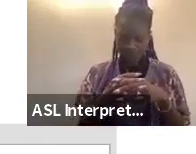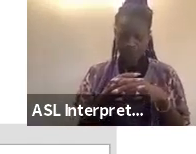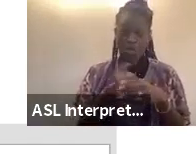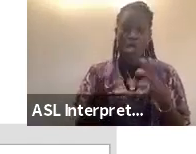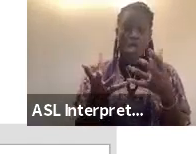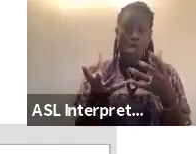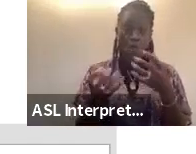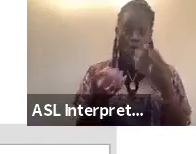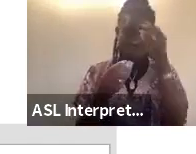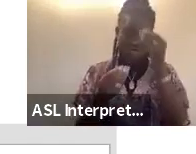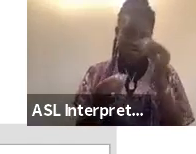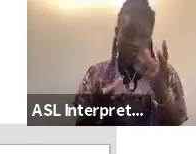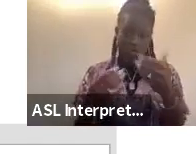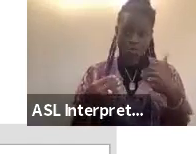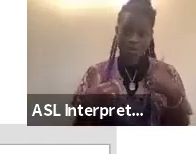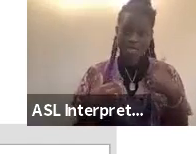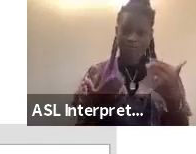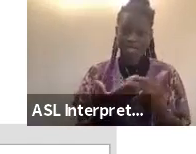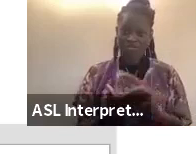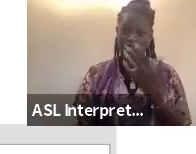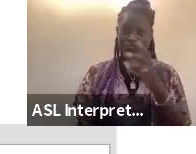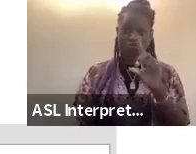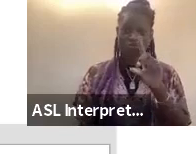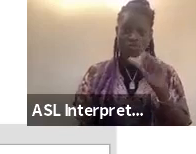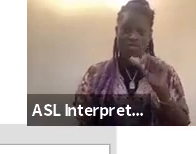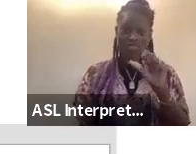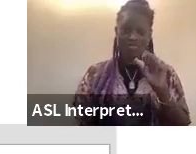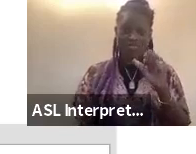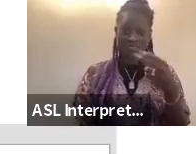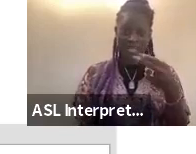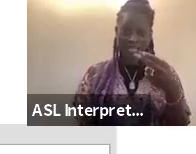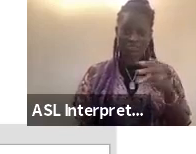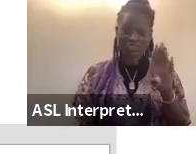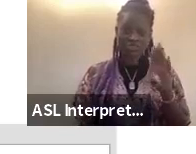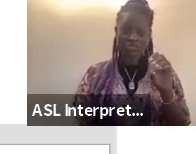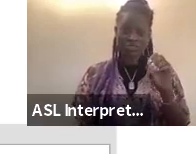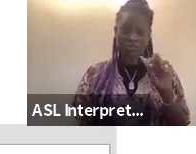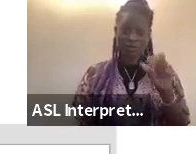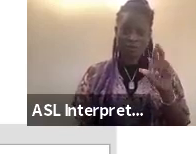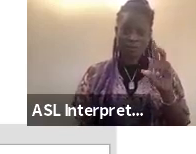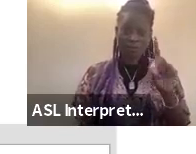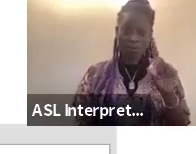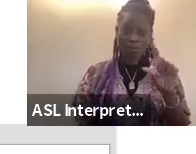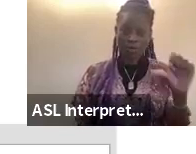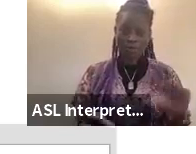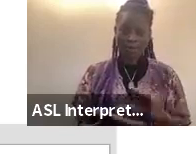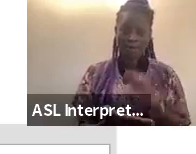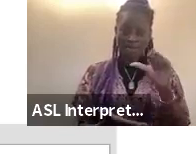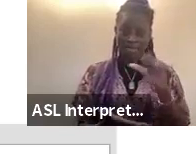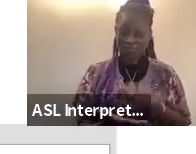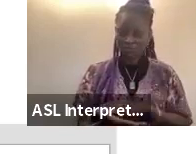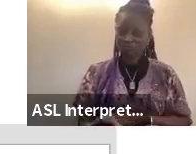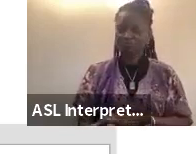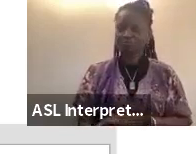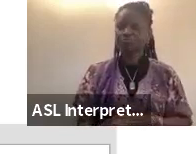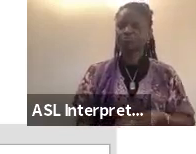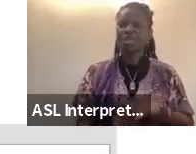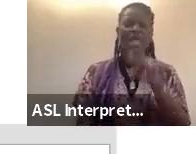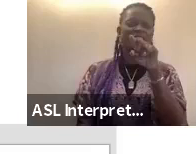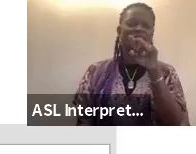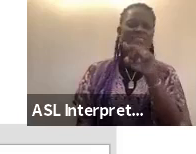new dashboard page on our dashboard if it focuses on cases among